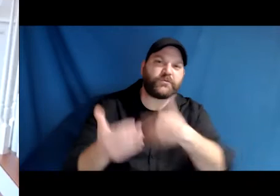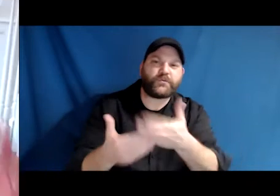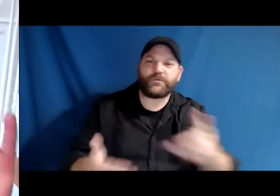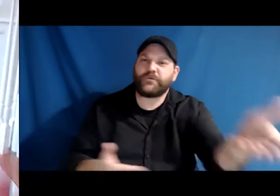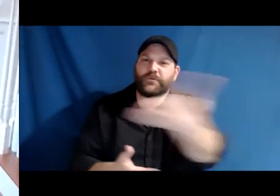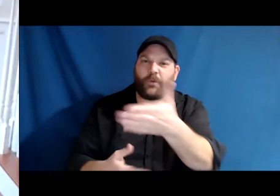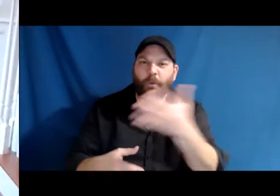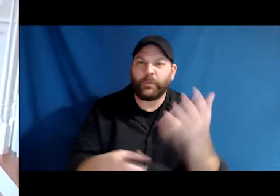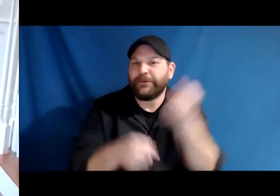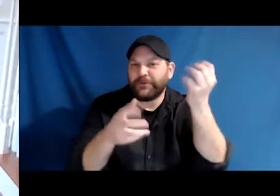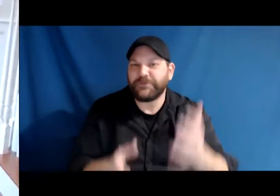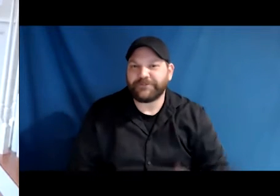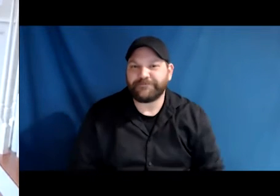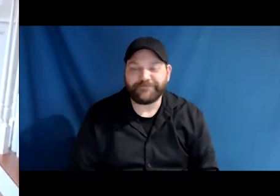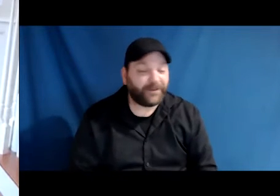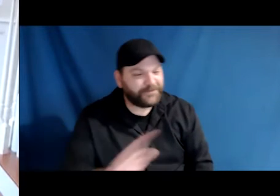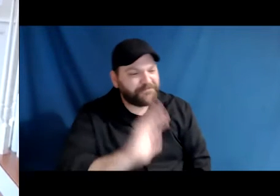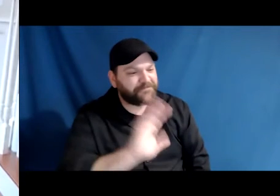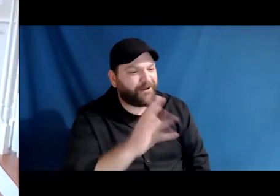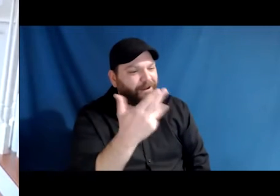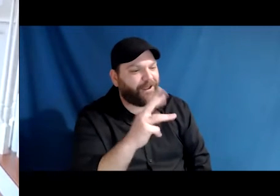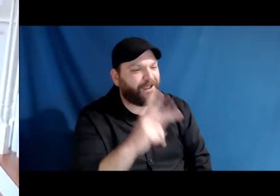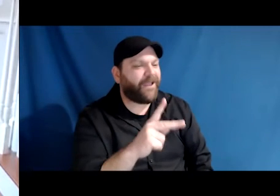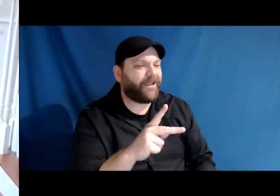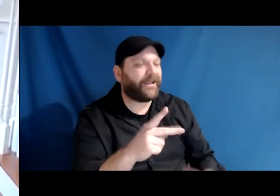Bye Hank! Enjoy your retirement. Please keep in touch.